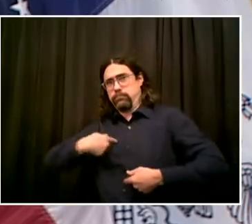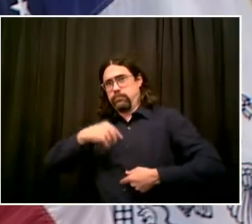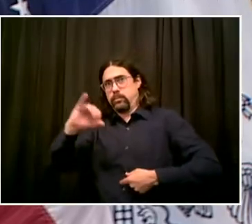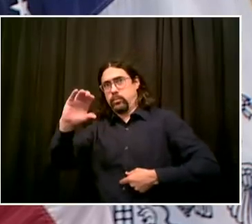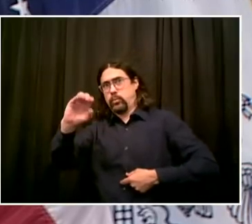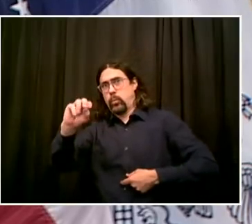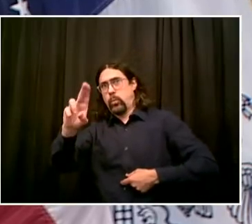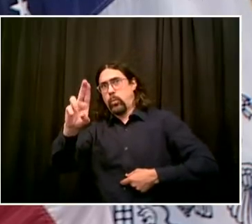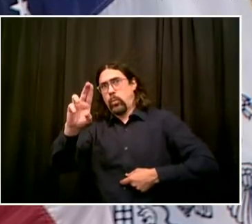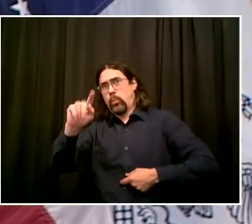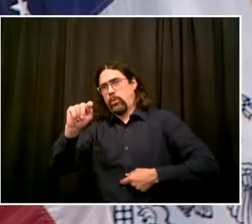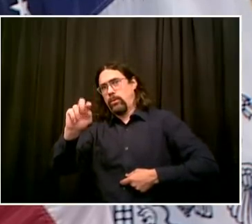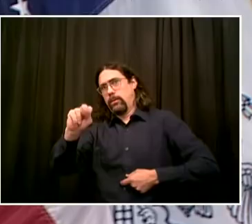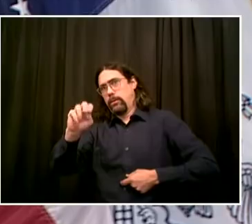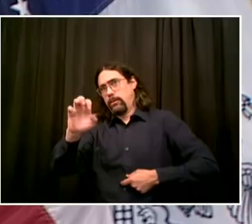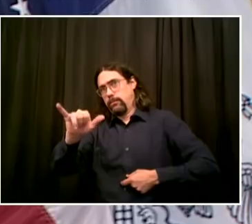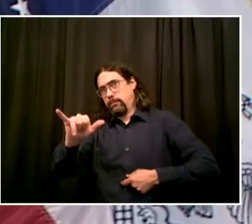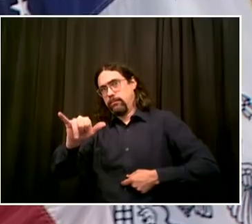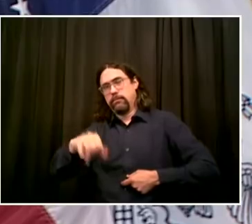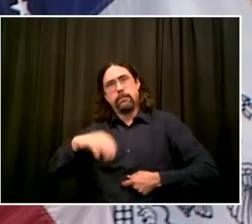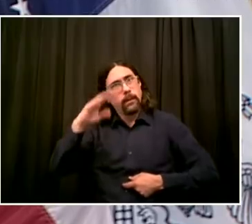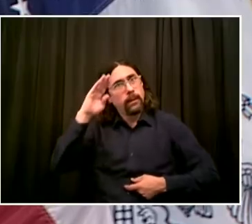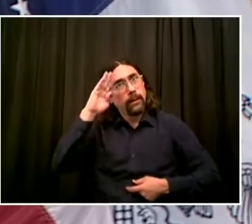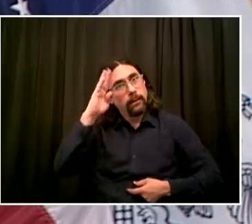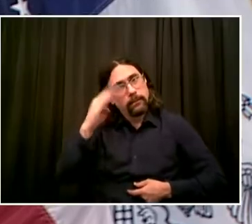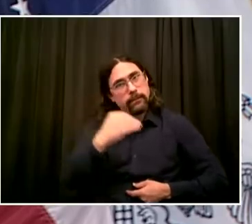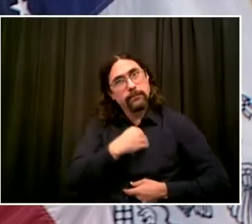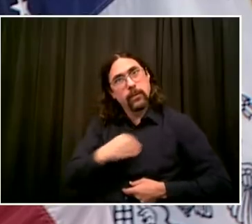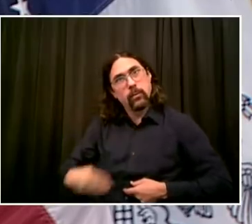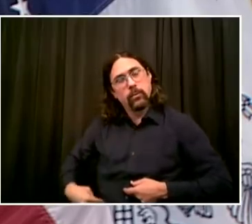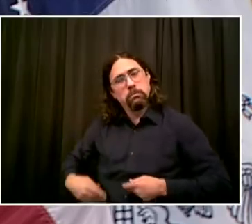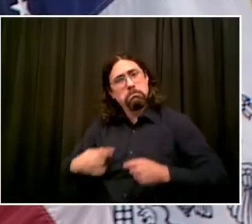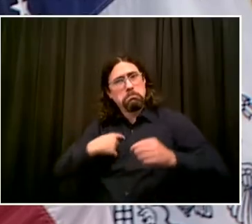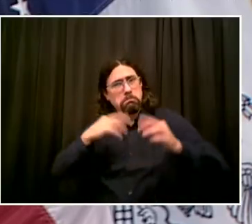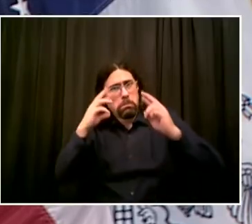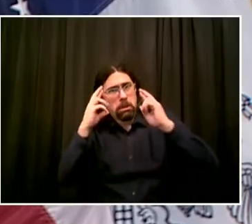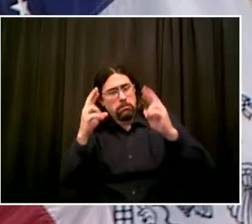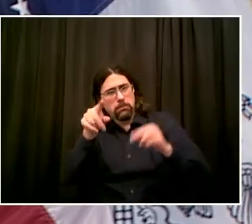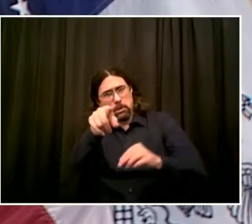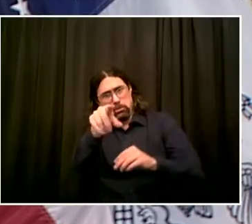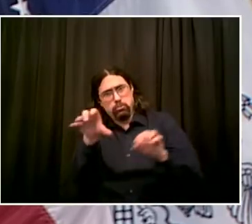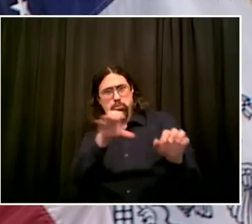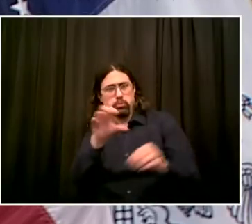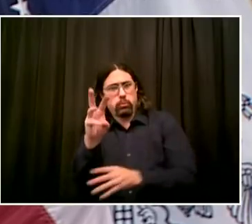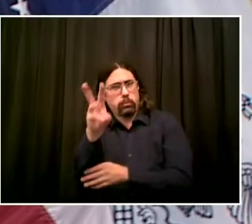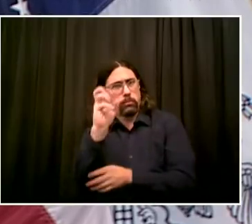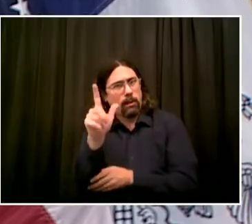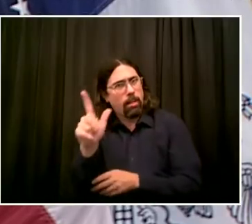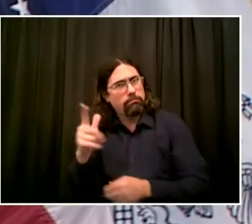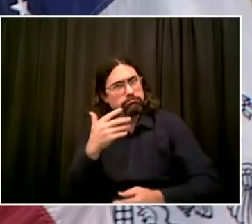HELLO, MR. MAYOR. OHPEY OU'RE DOING WELL. HOW ARE YOU? I'M GOOD.